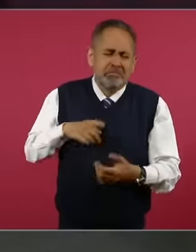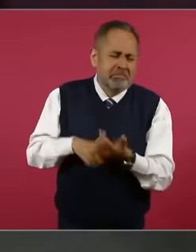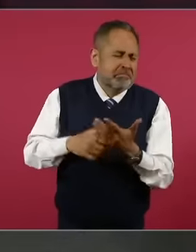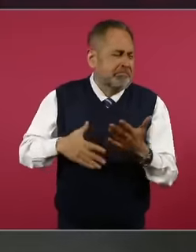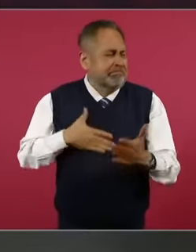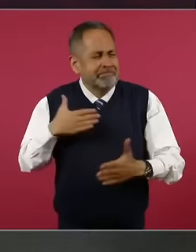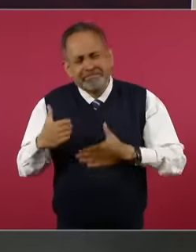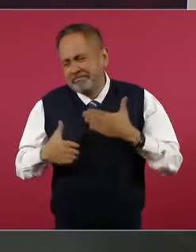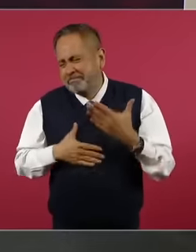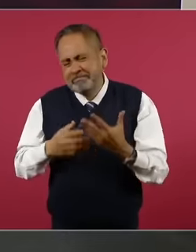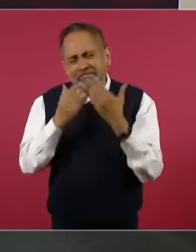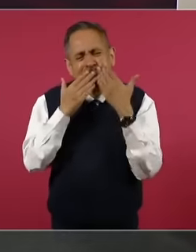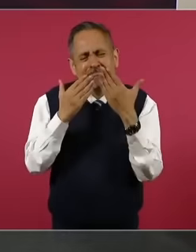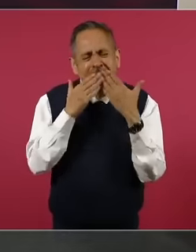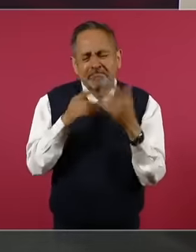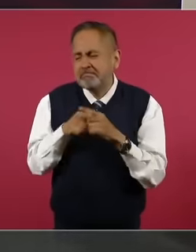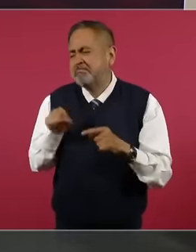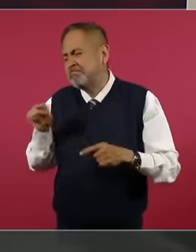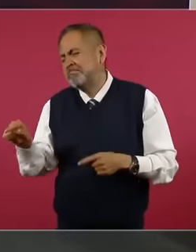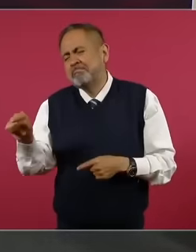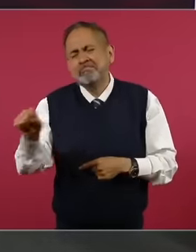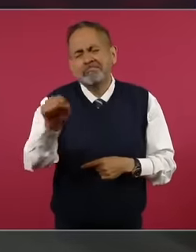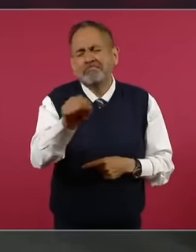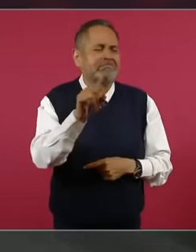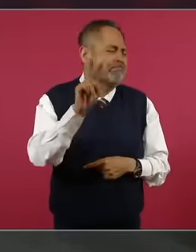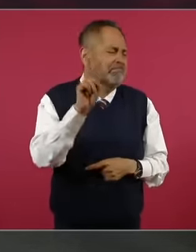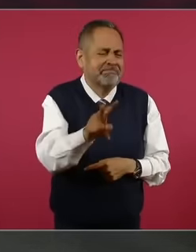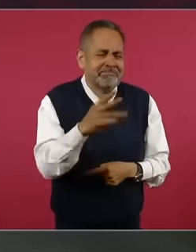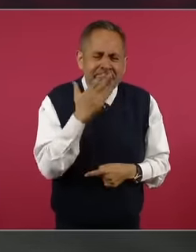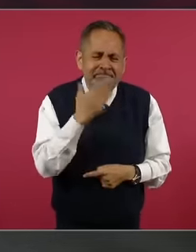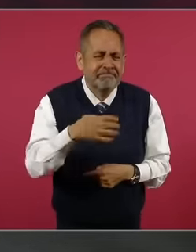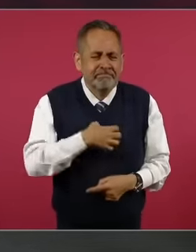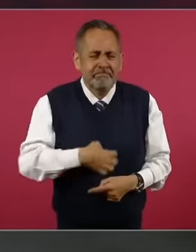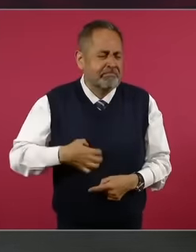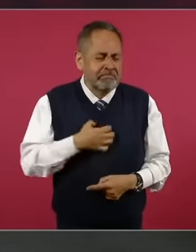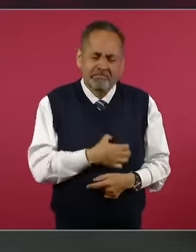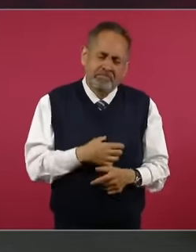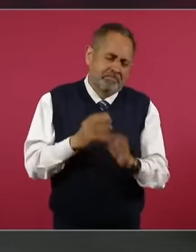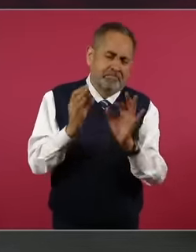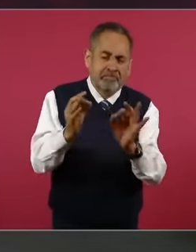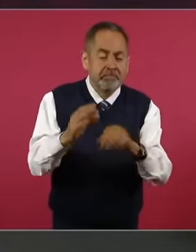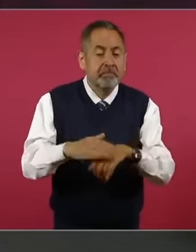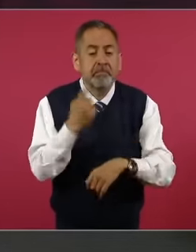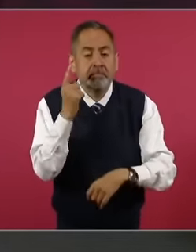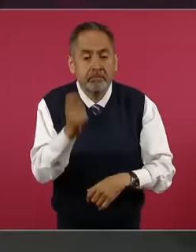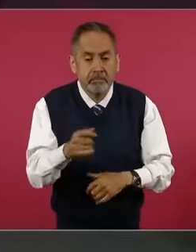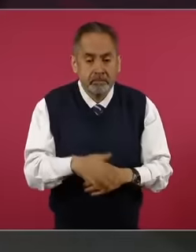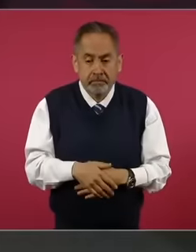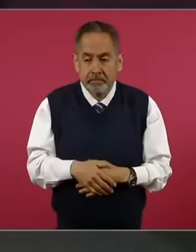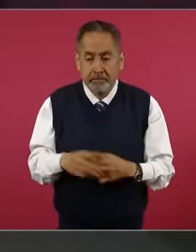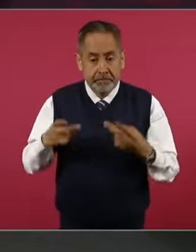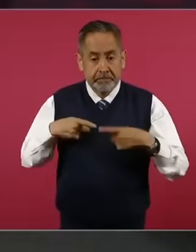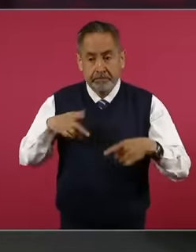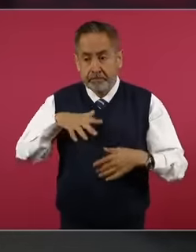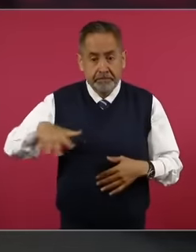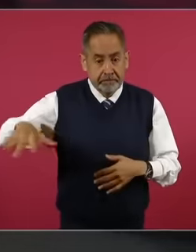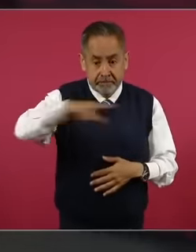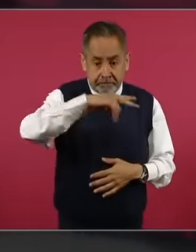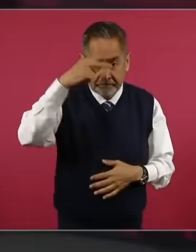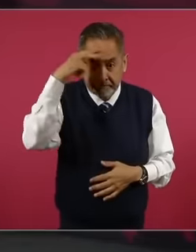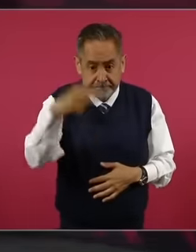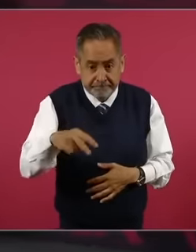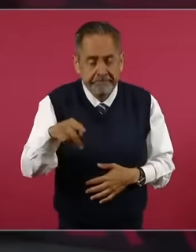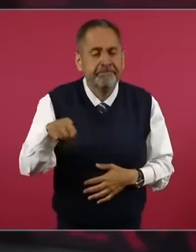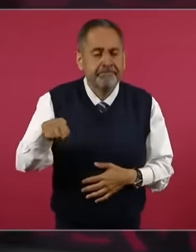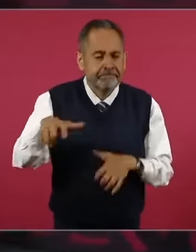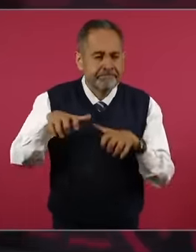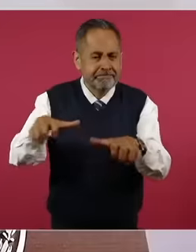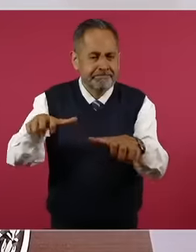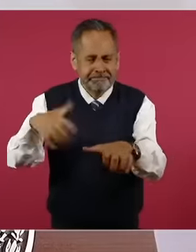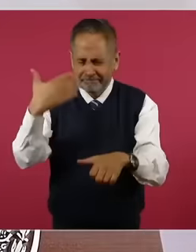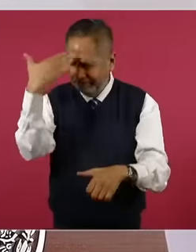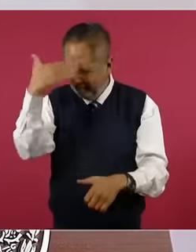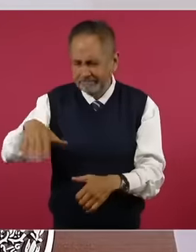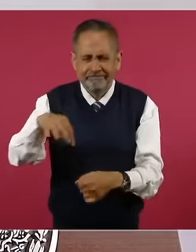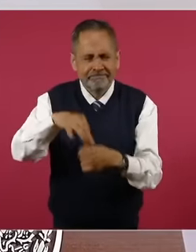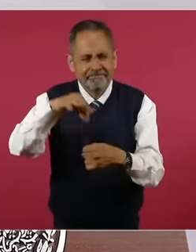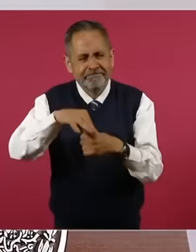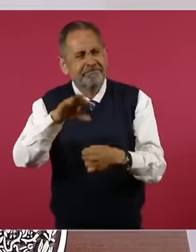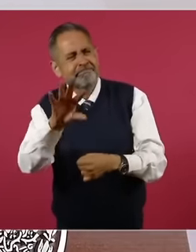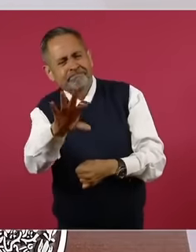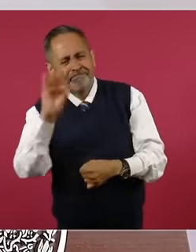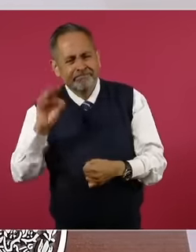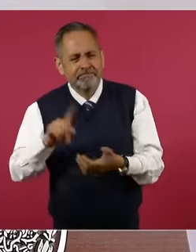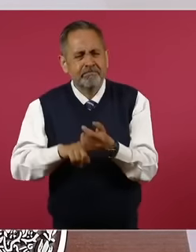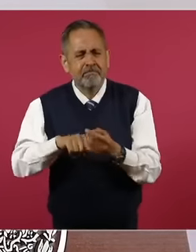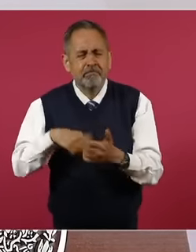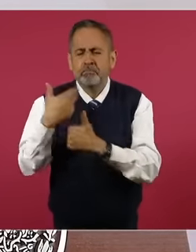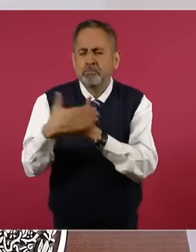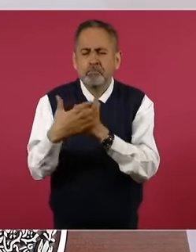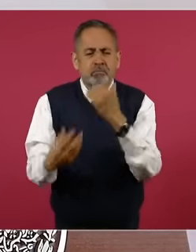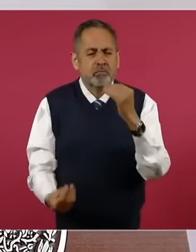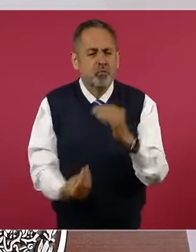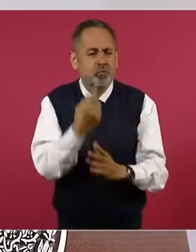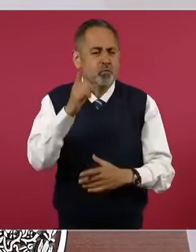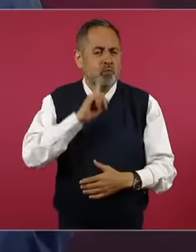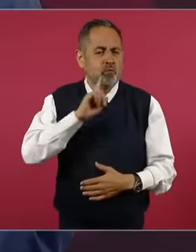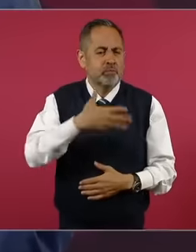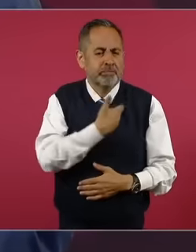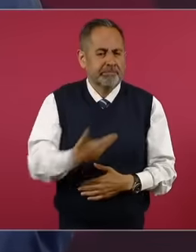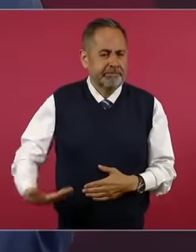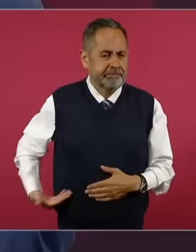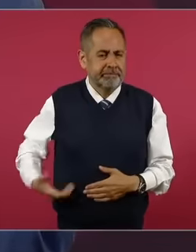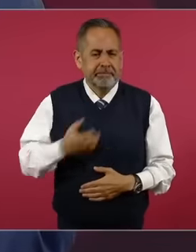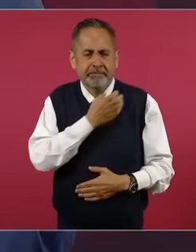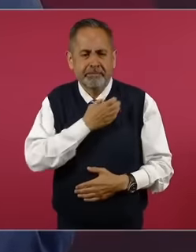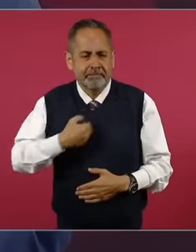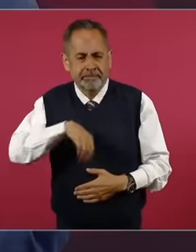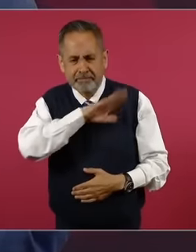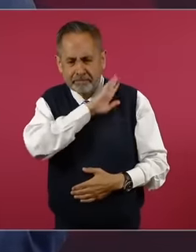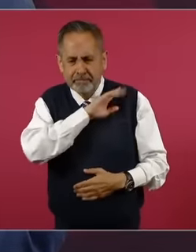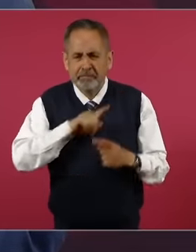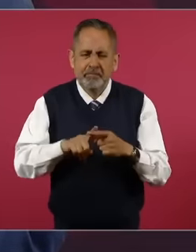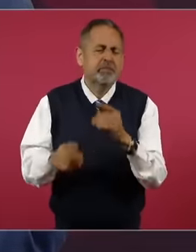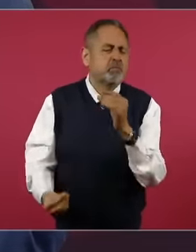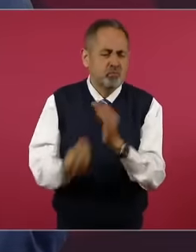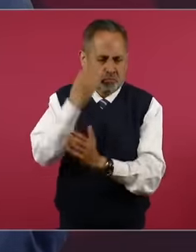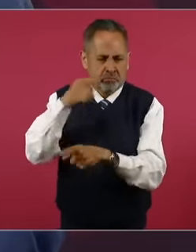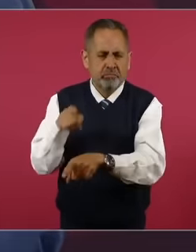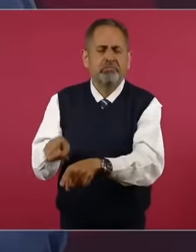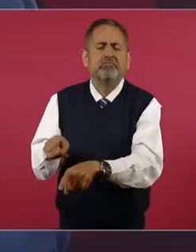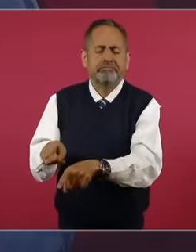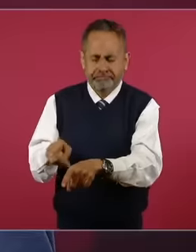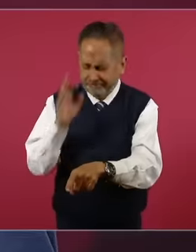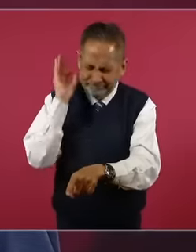, because the people of Mexico knew how to elect the new president, an exceptional,